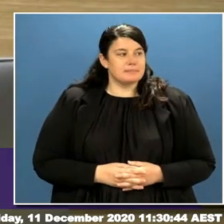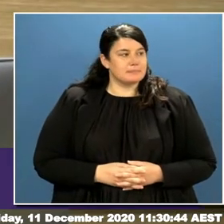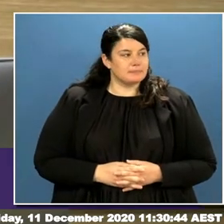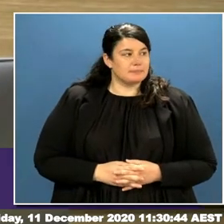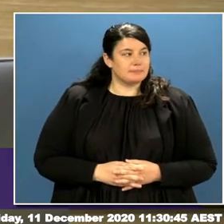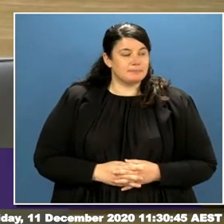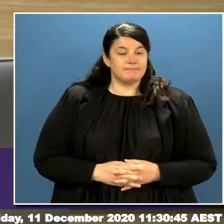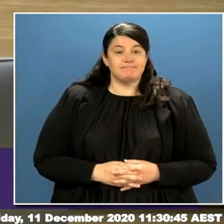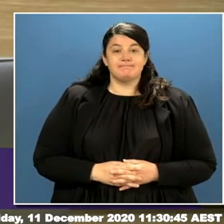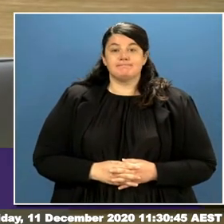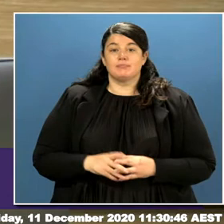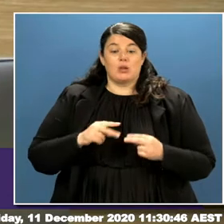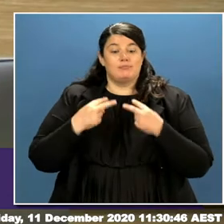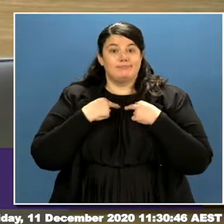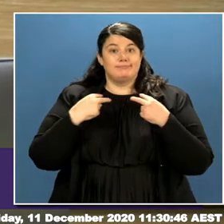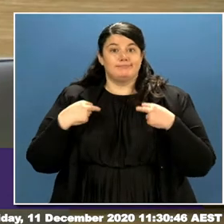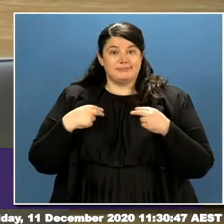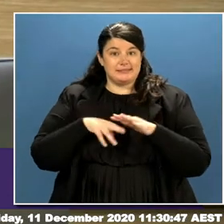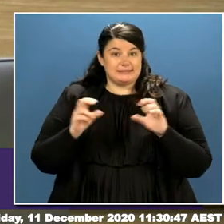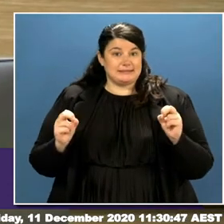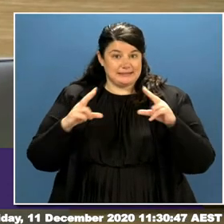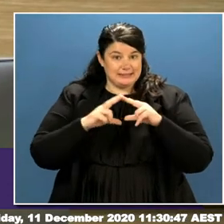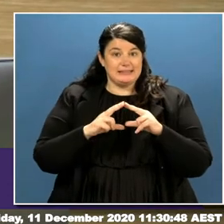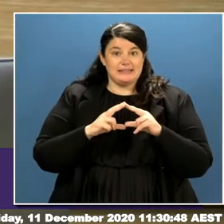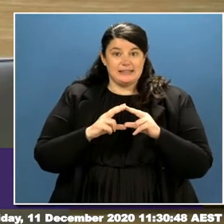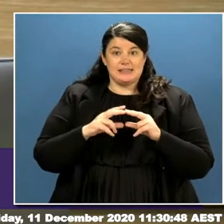Commissioners, our next witnesses, as you can see on the screen